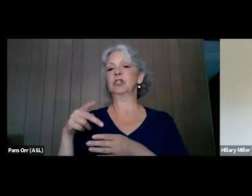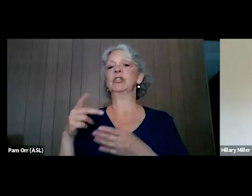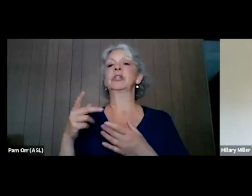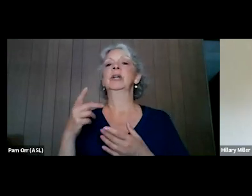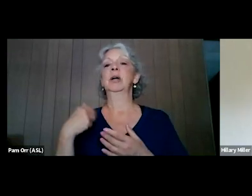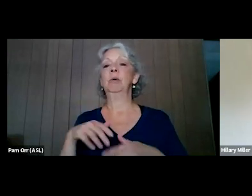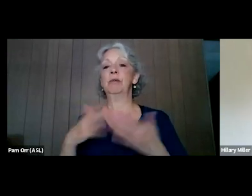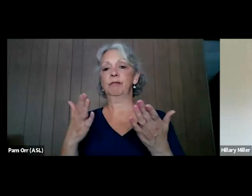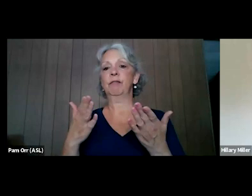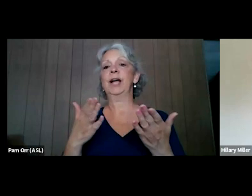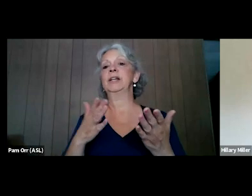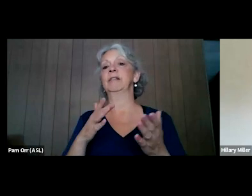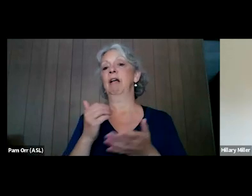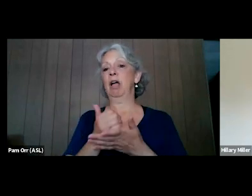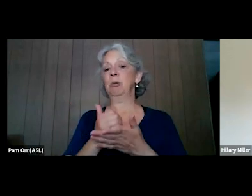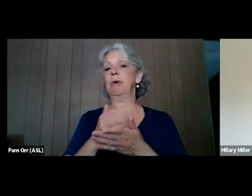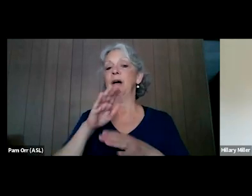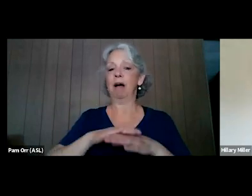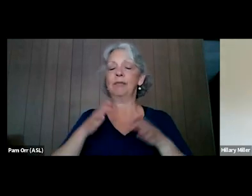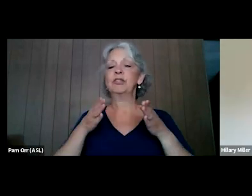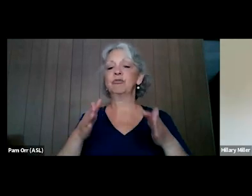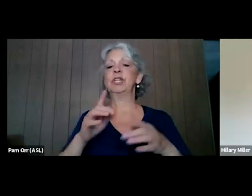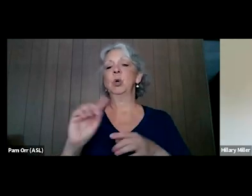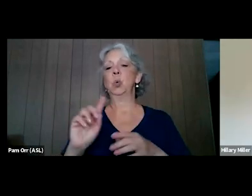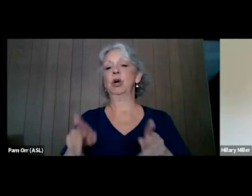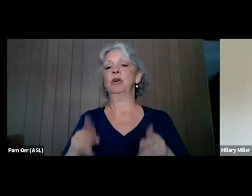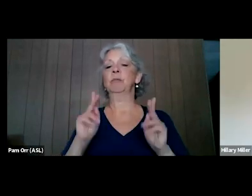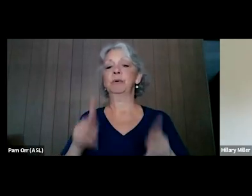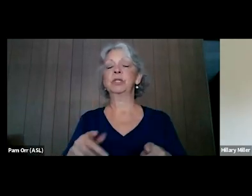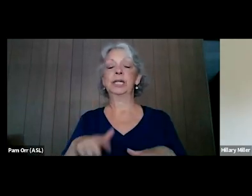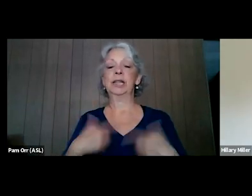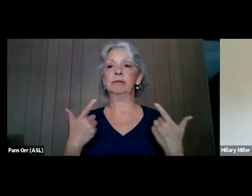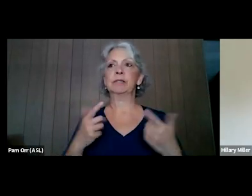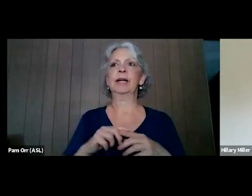on the street where the person lives. So we can go to train stations, bus stations, under bridges,